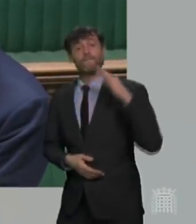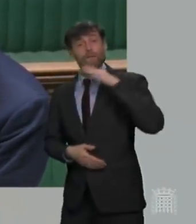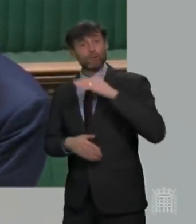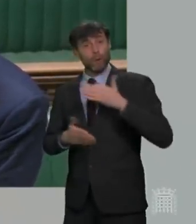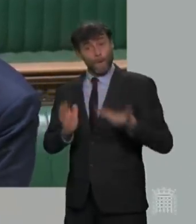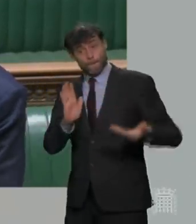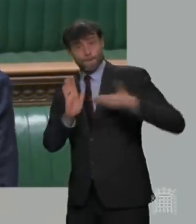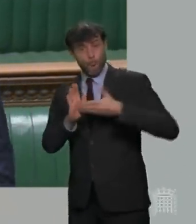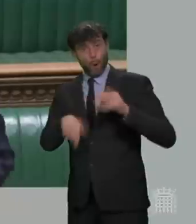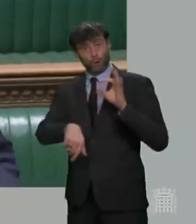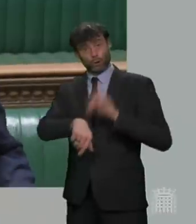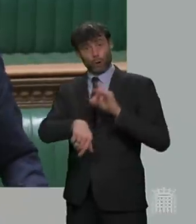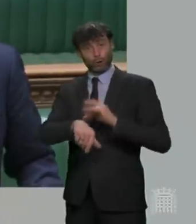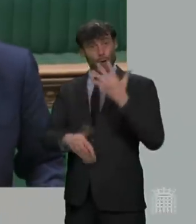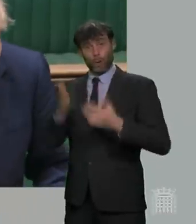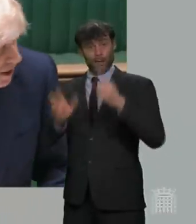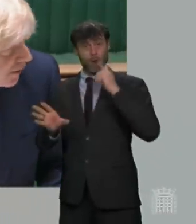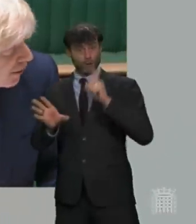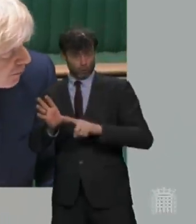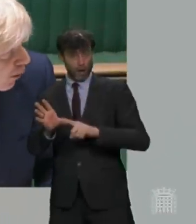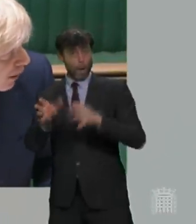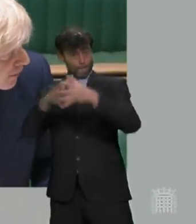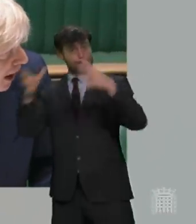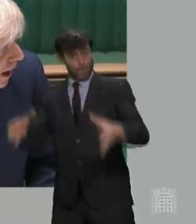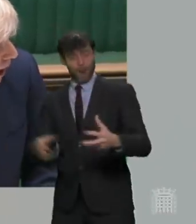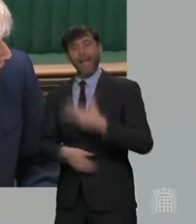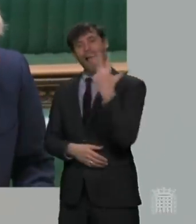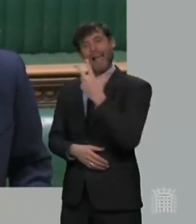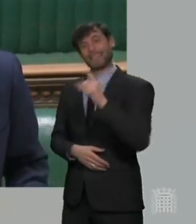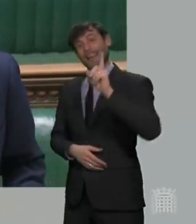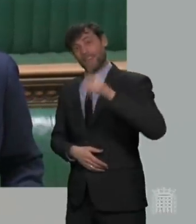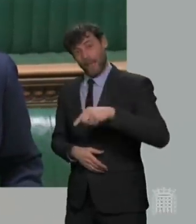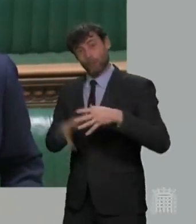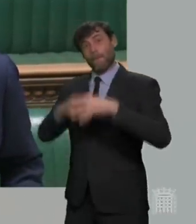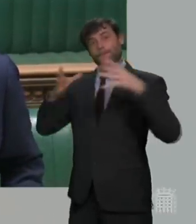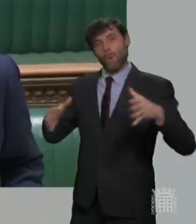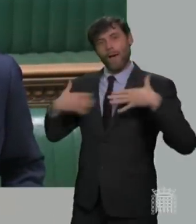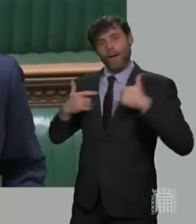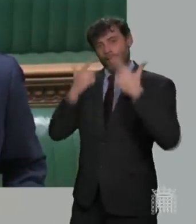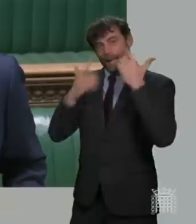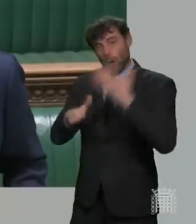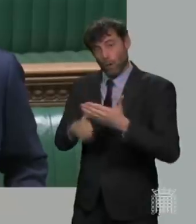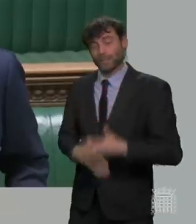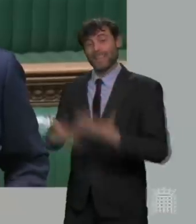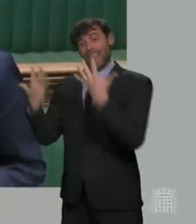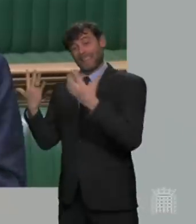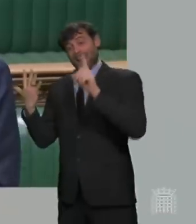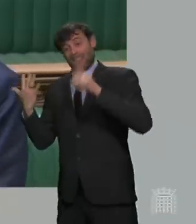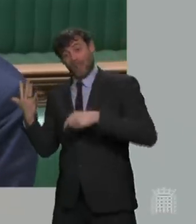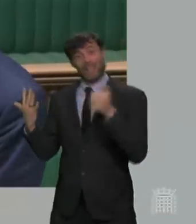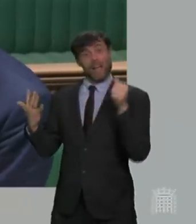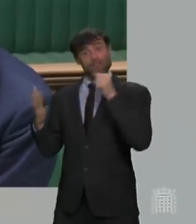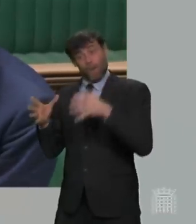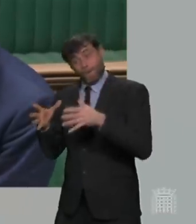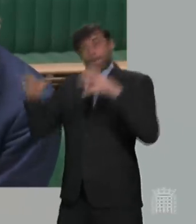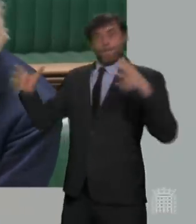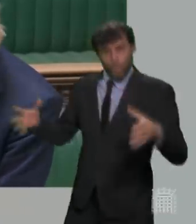than there were last year, 18,000 more healthcare workers and 10,600 more nurses. We are going to